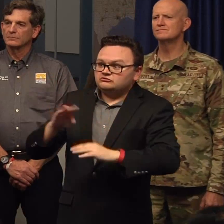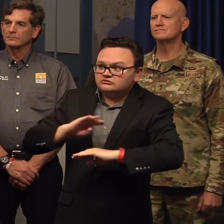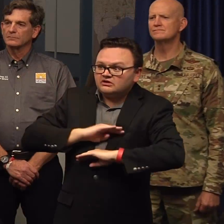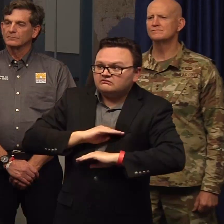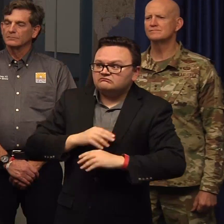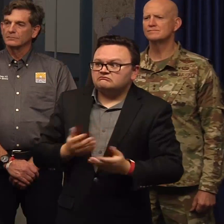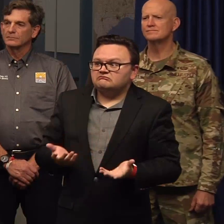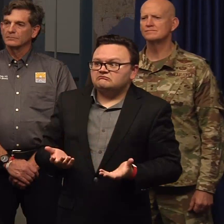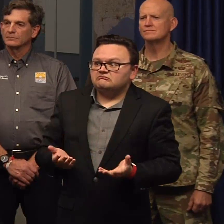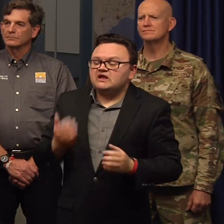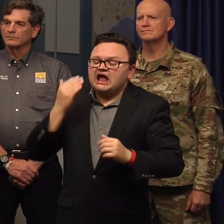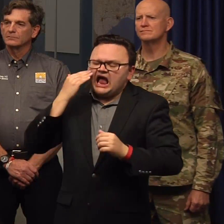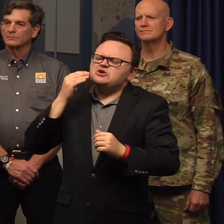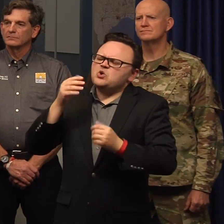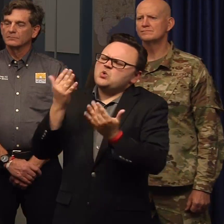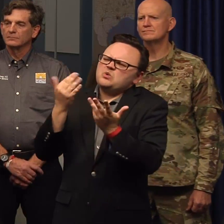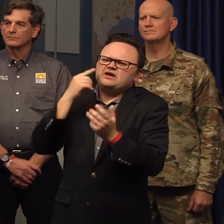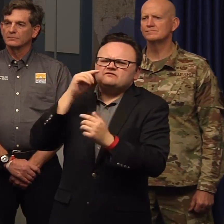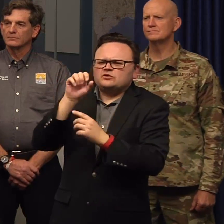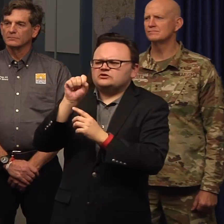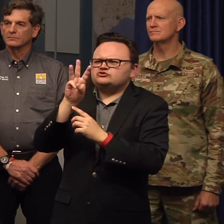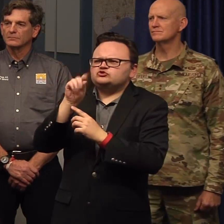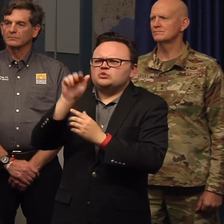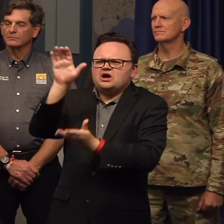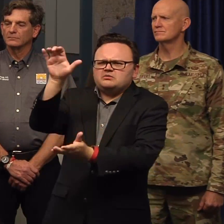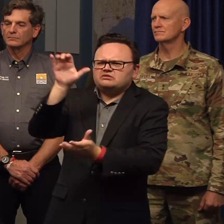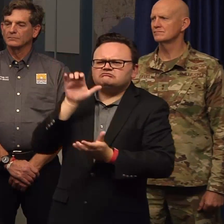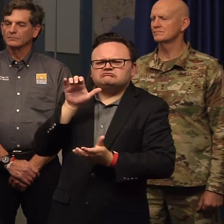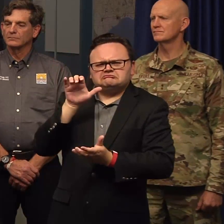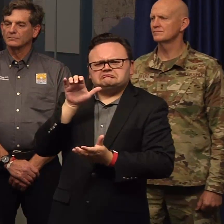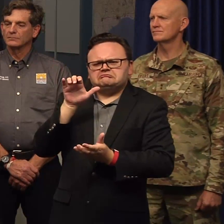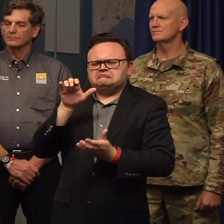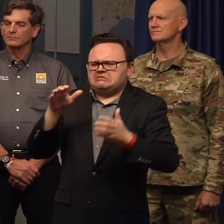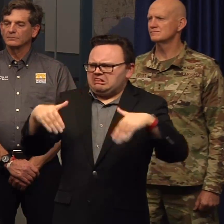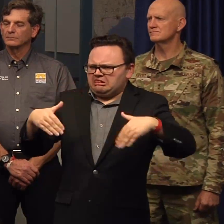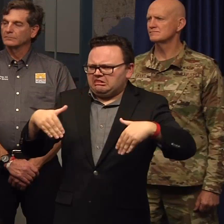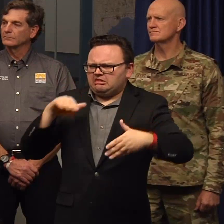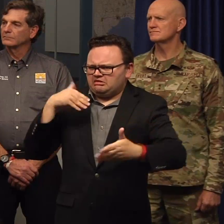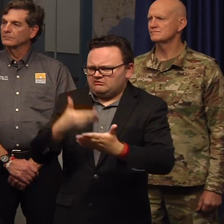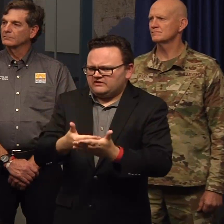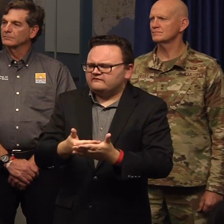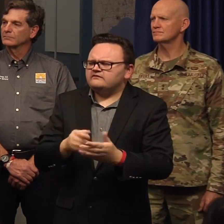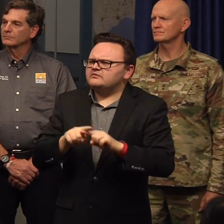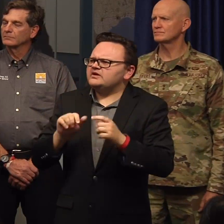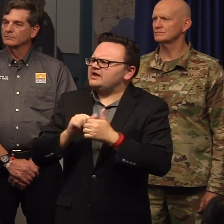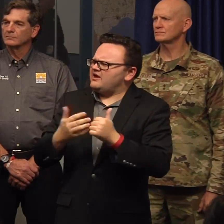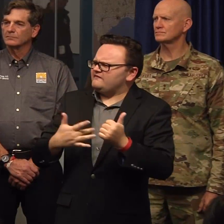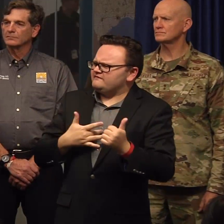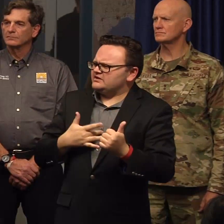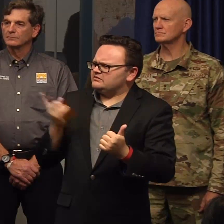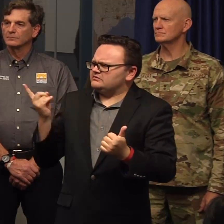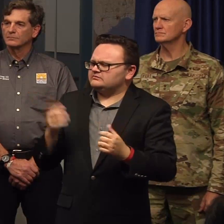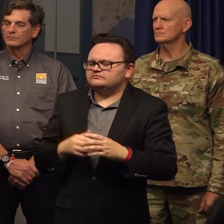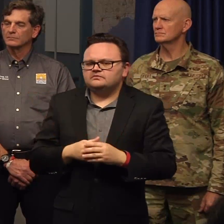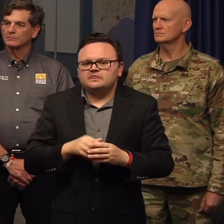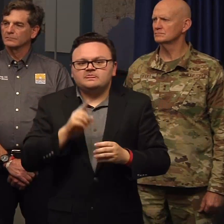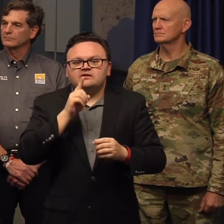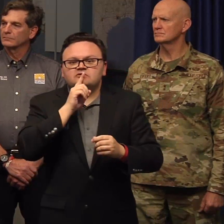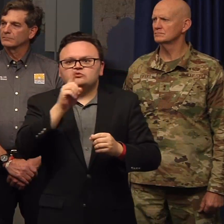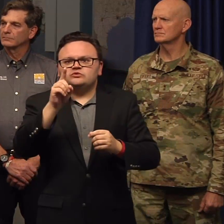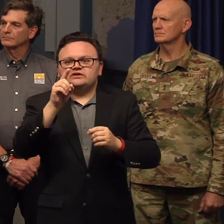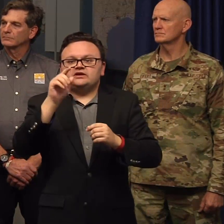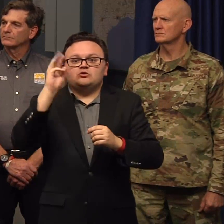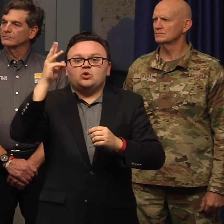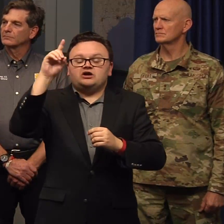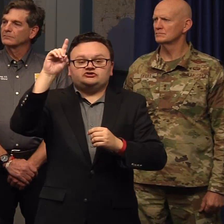AGGRESSIVE WITH IT .RE YOU PLEA